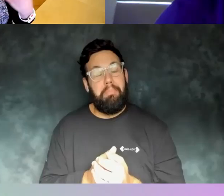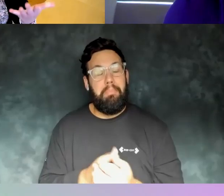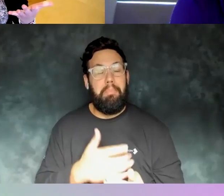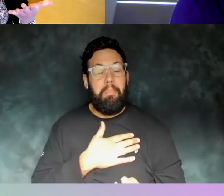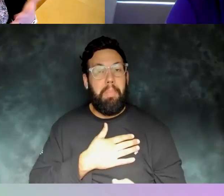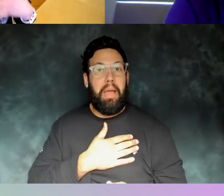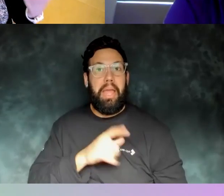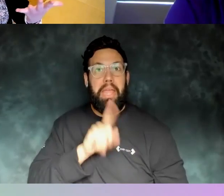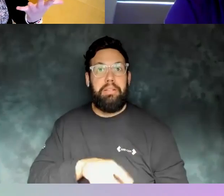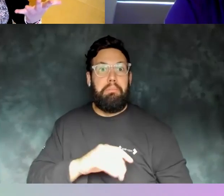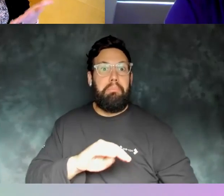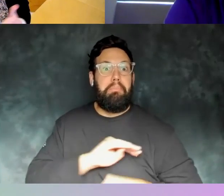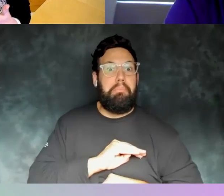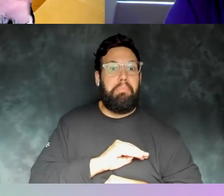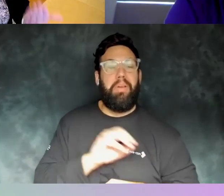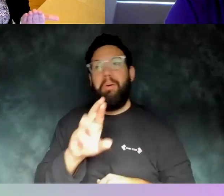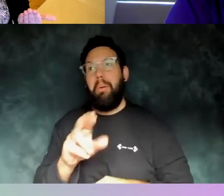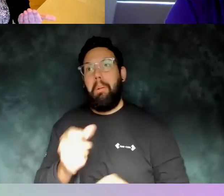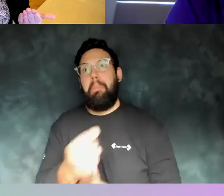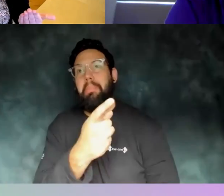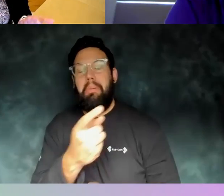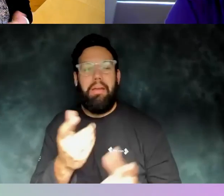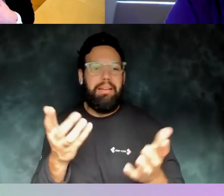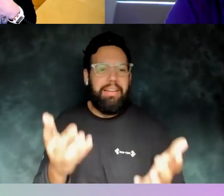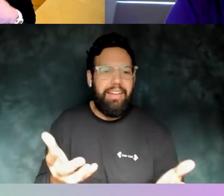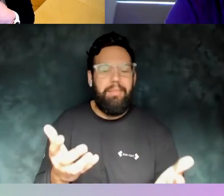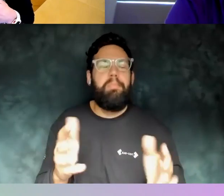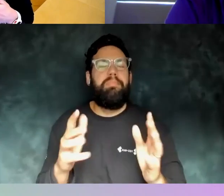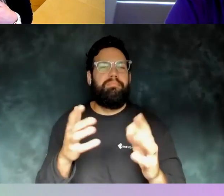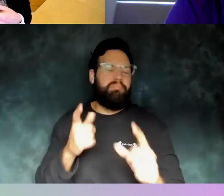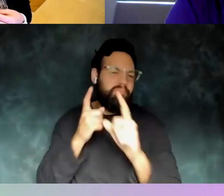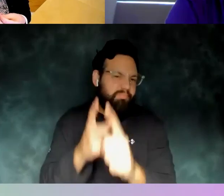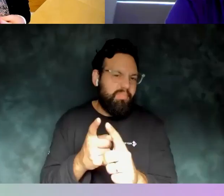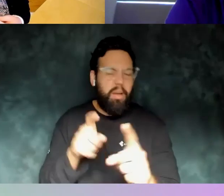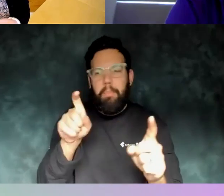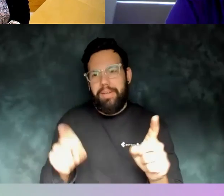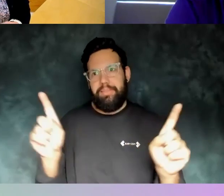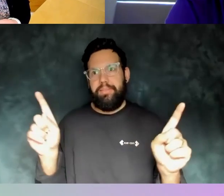to tackle a few of them now. I stuck one in chat for you, let me read it out for